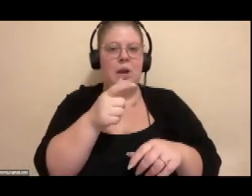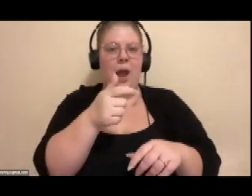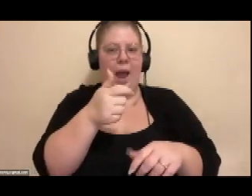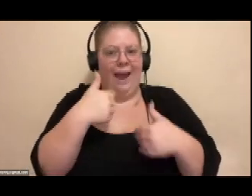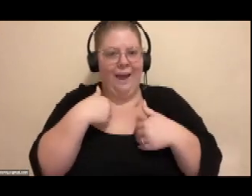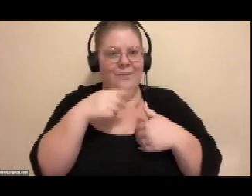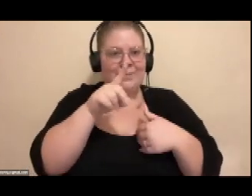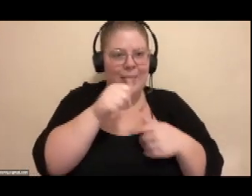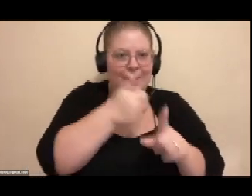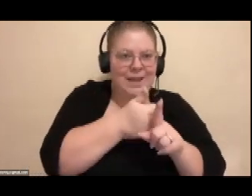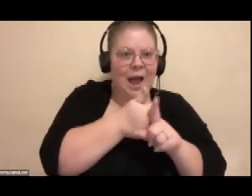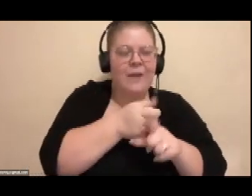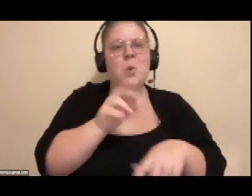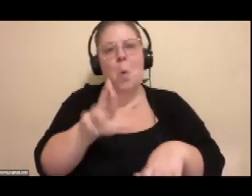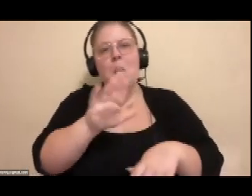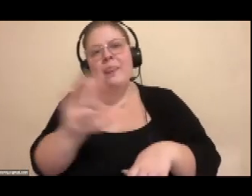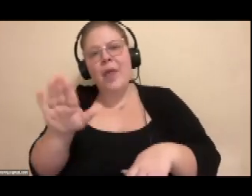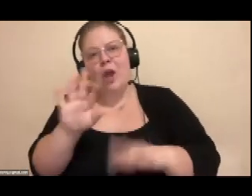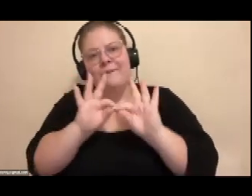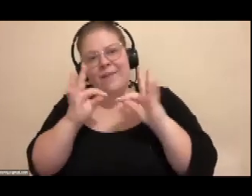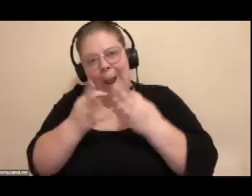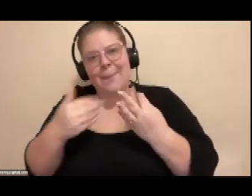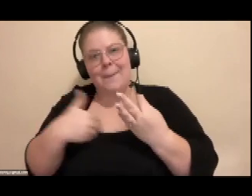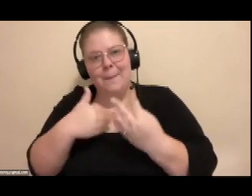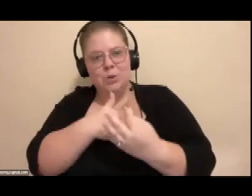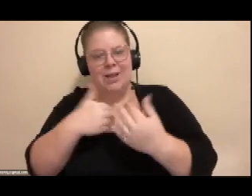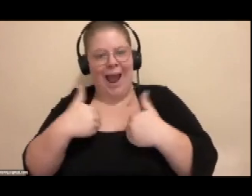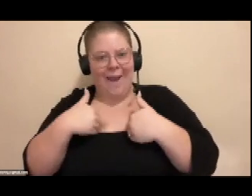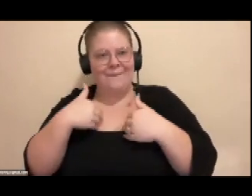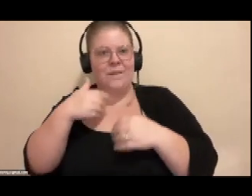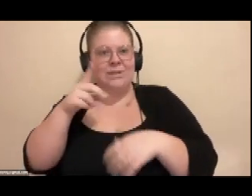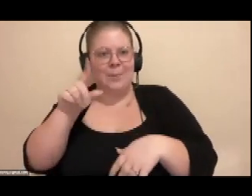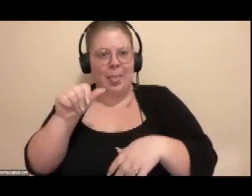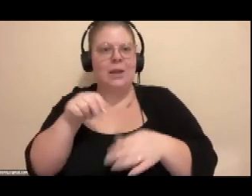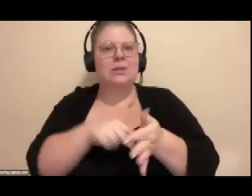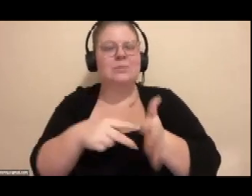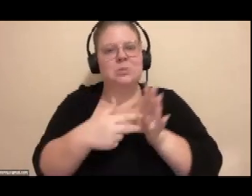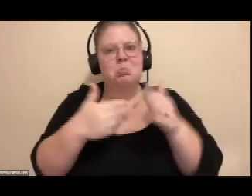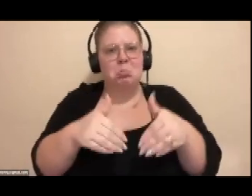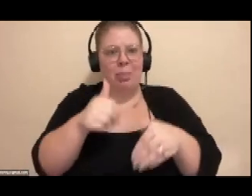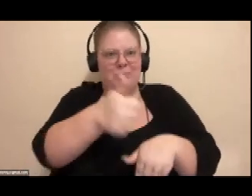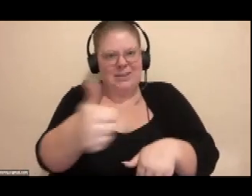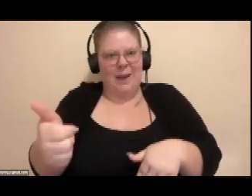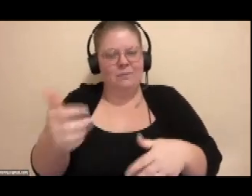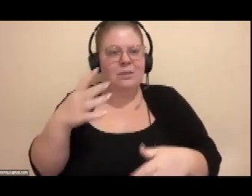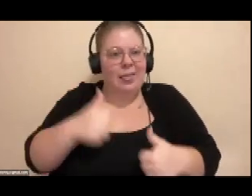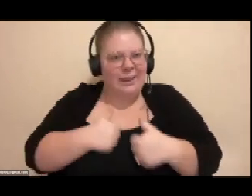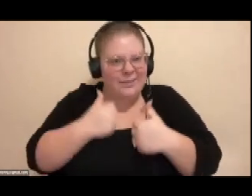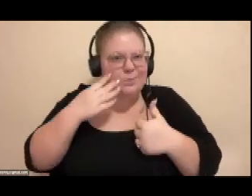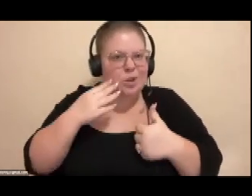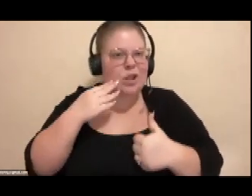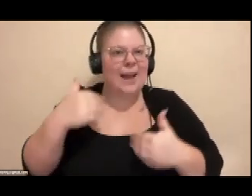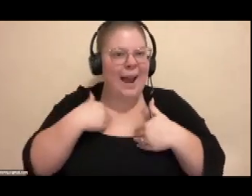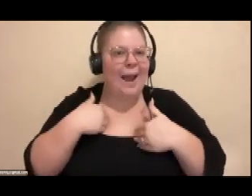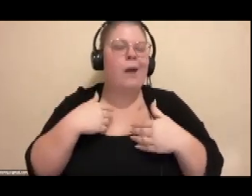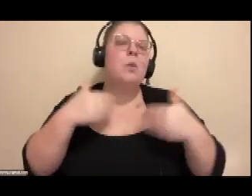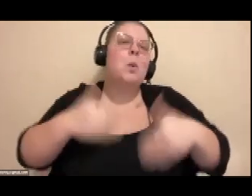And it's really these lived experiences that are so crucial to the knowledge sharing, and growth in this field.